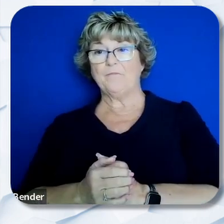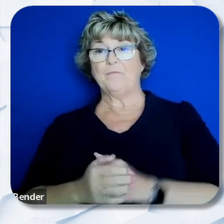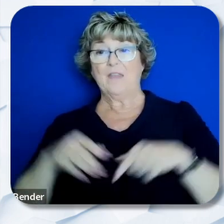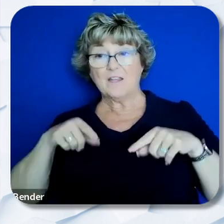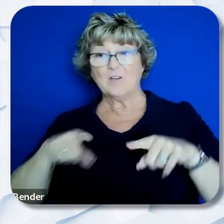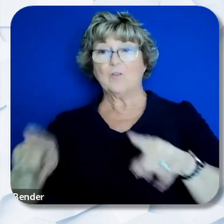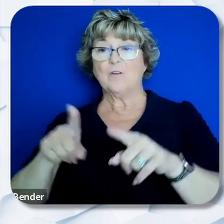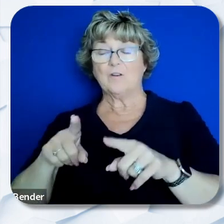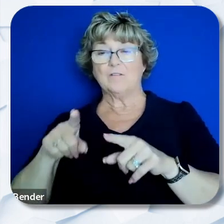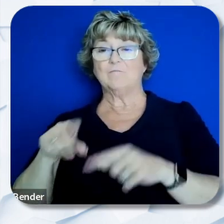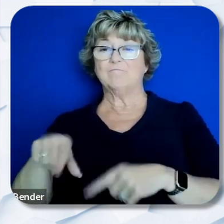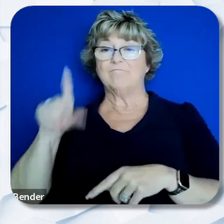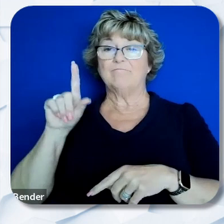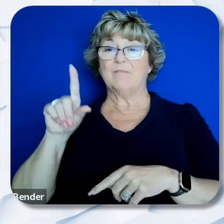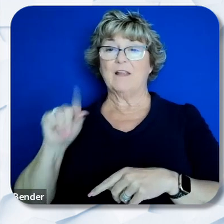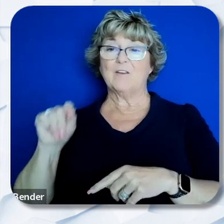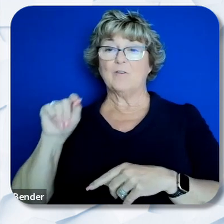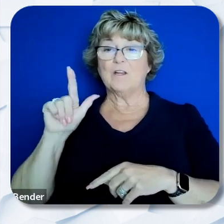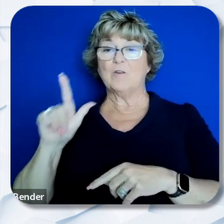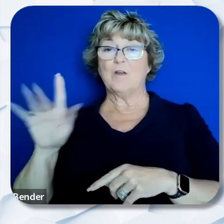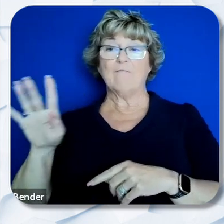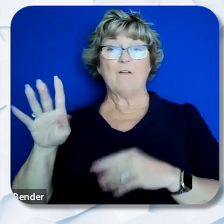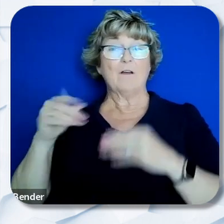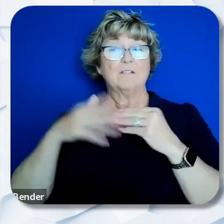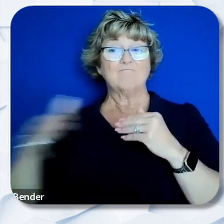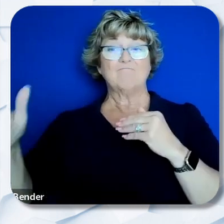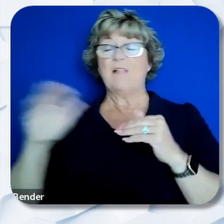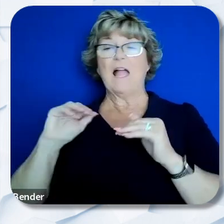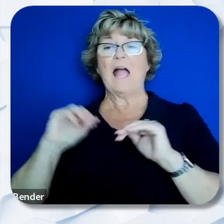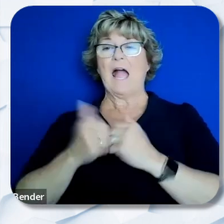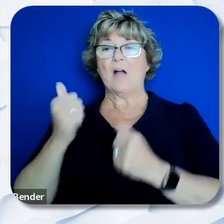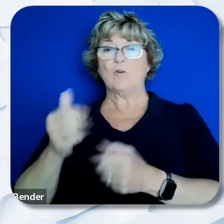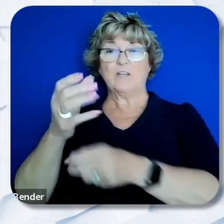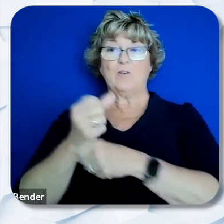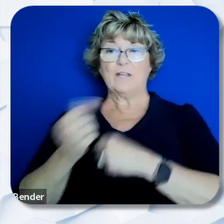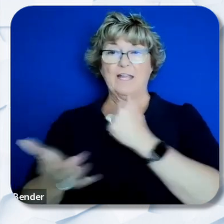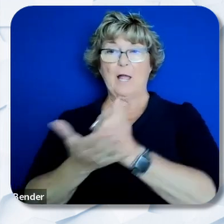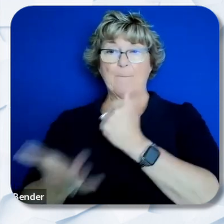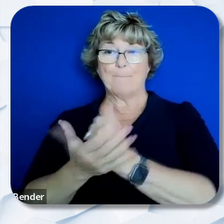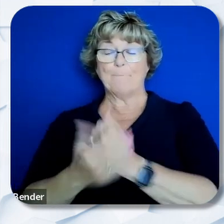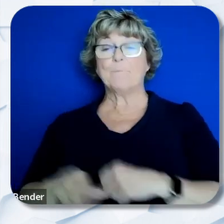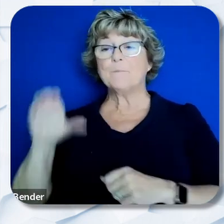beyond. So where can you get help? Where can you get technical assistance? CDE consultants